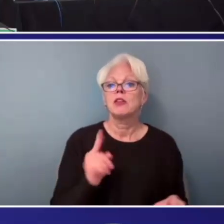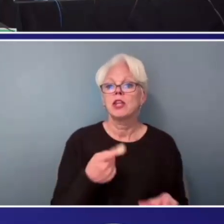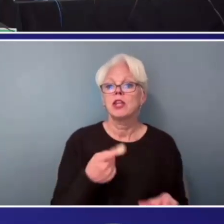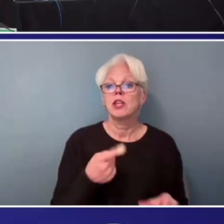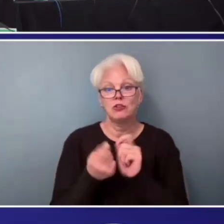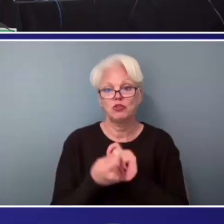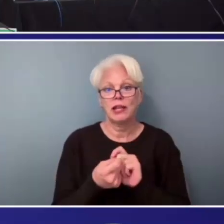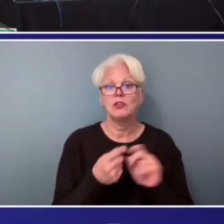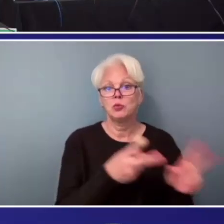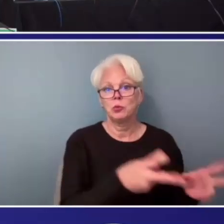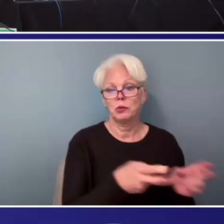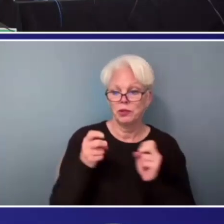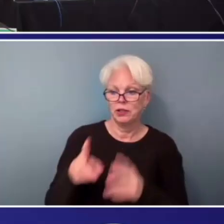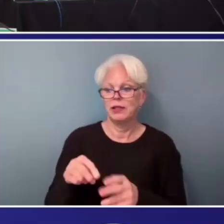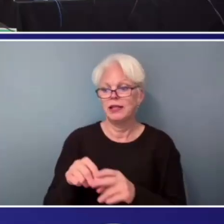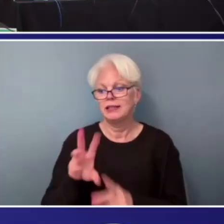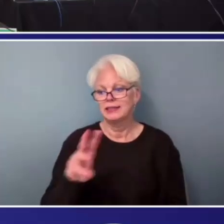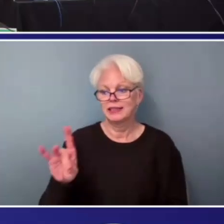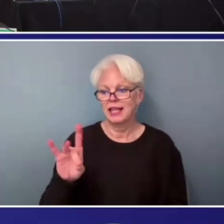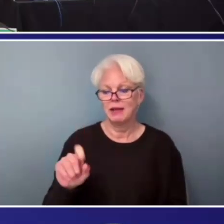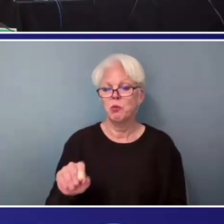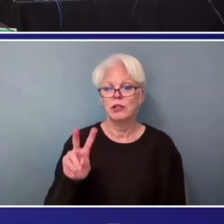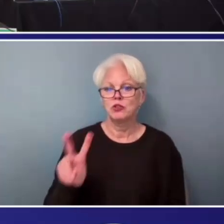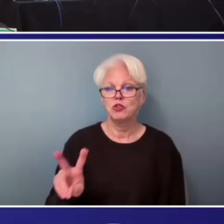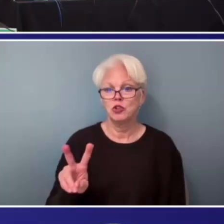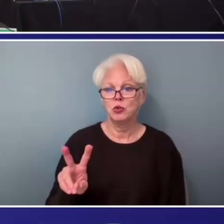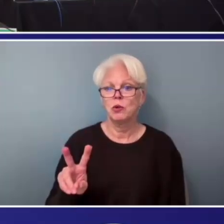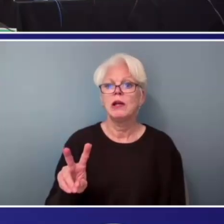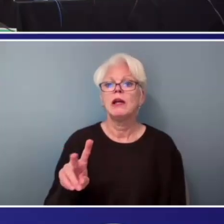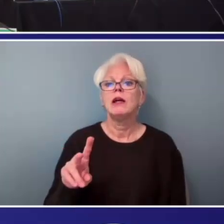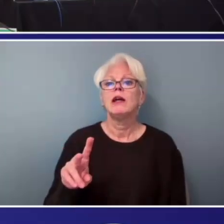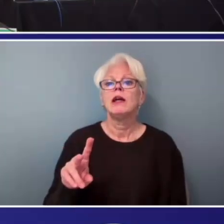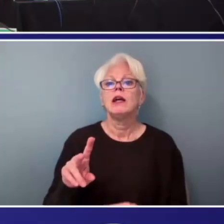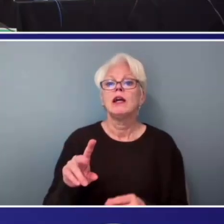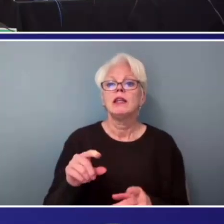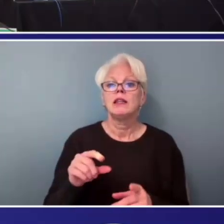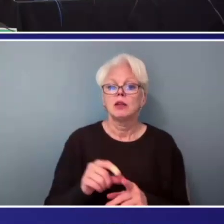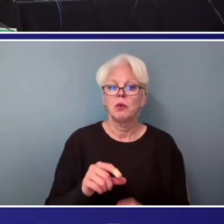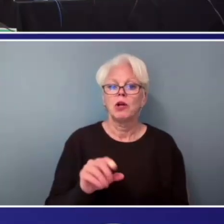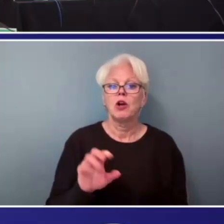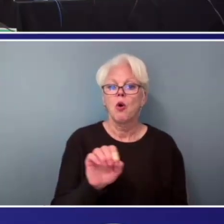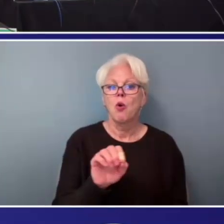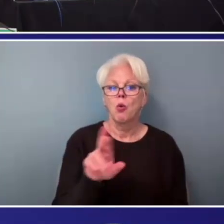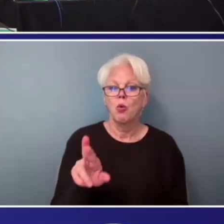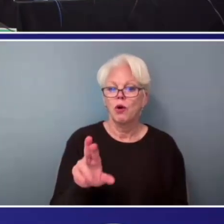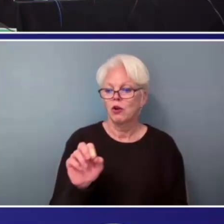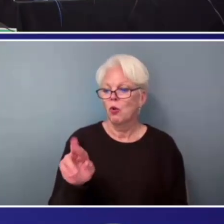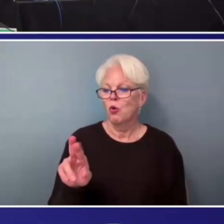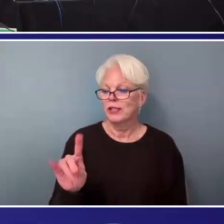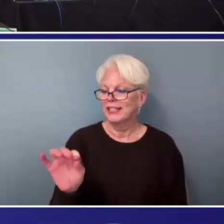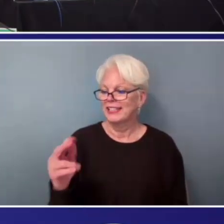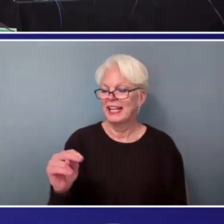incorporated into 668.2 was they struck the words ordination instead of licensure.